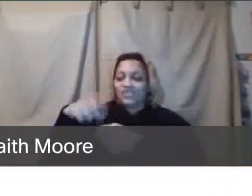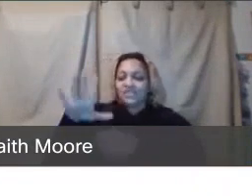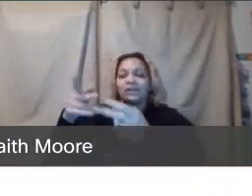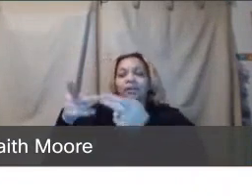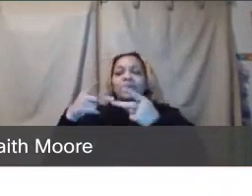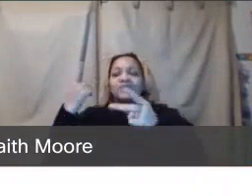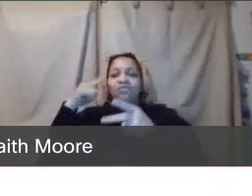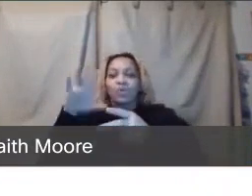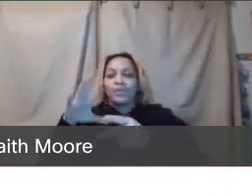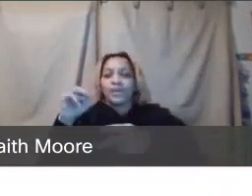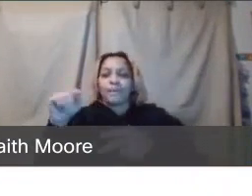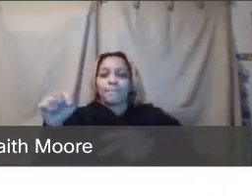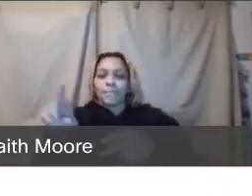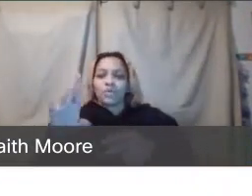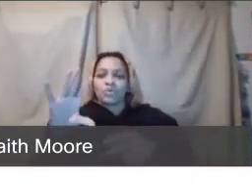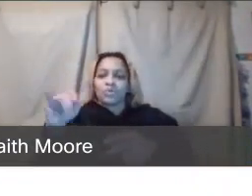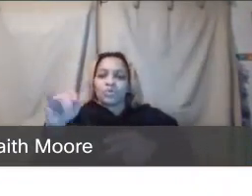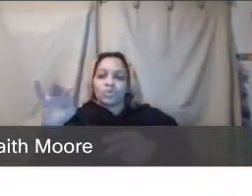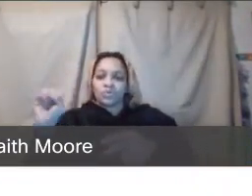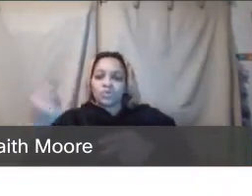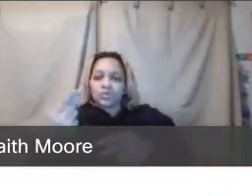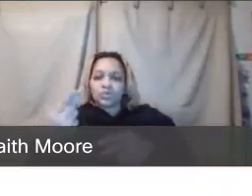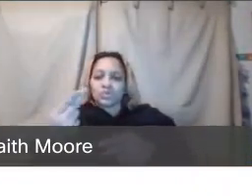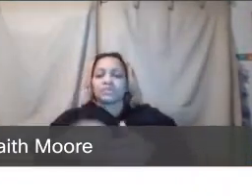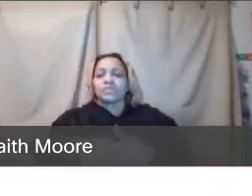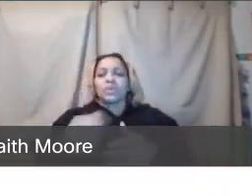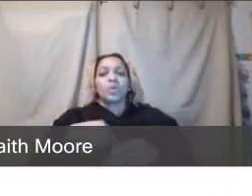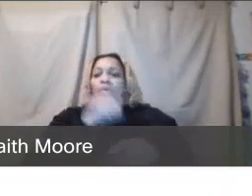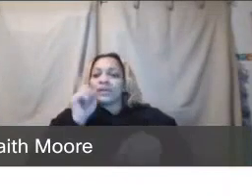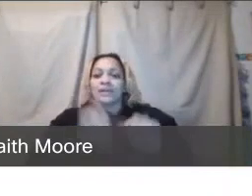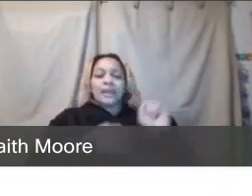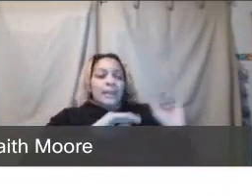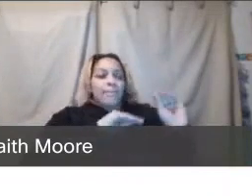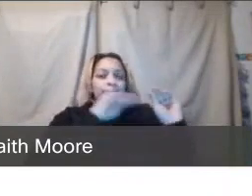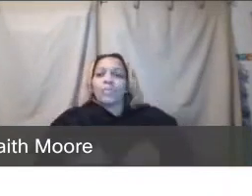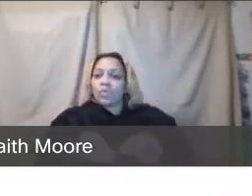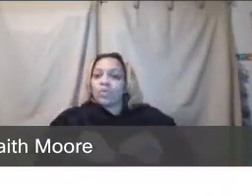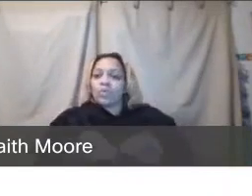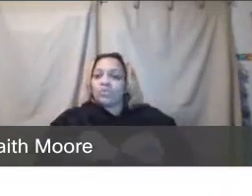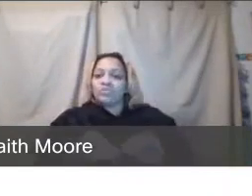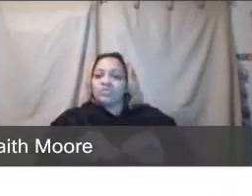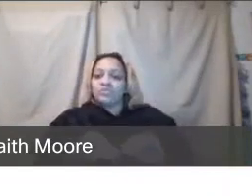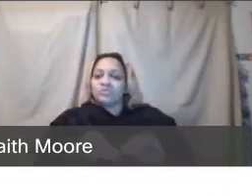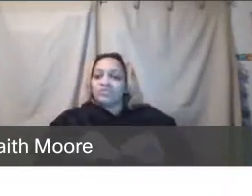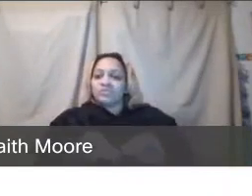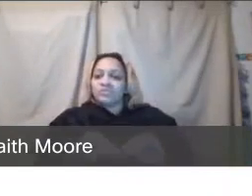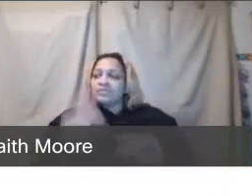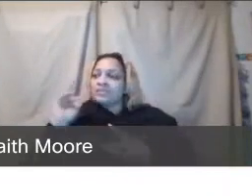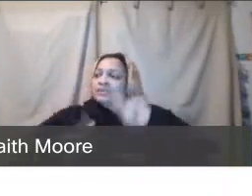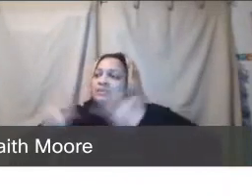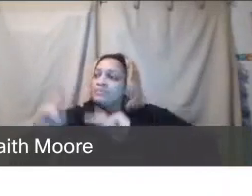When we're doing the rights of way is we, we cannot move those 2 different streets and expect people to continue in a straight path. So.